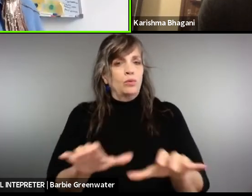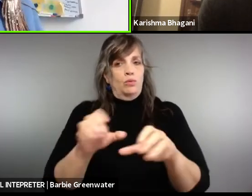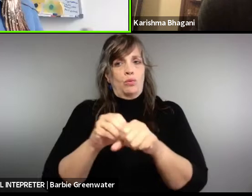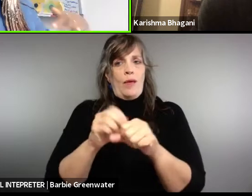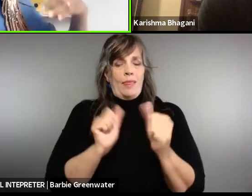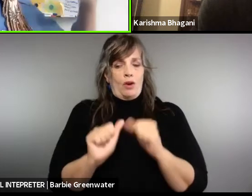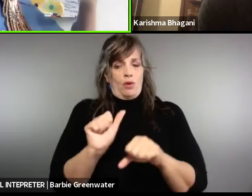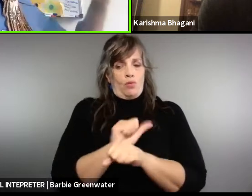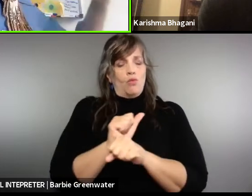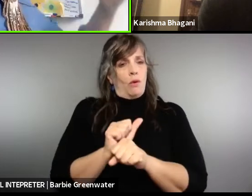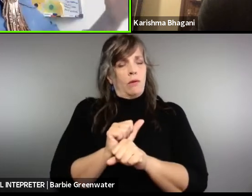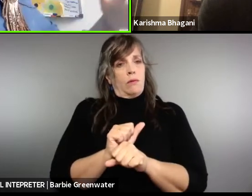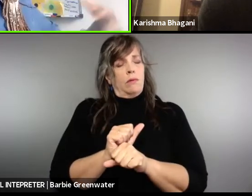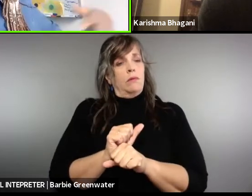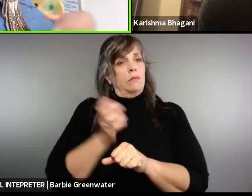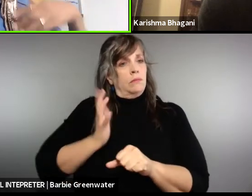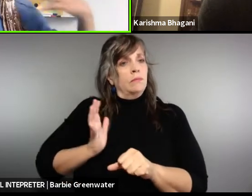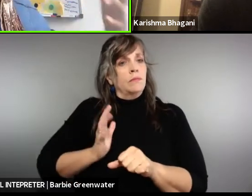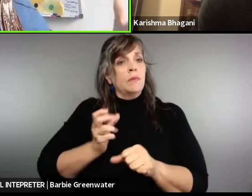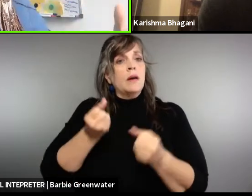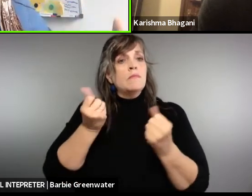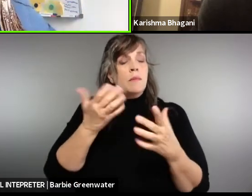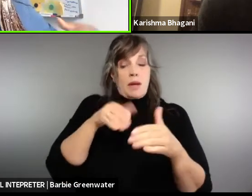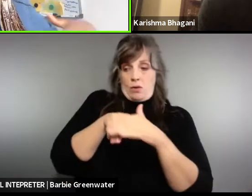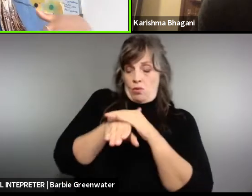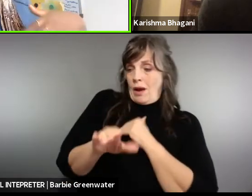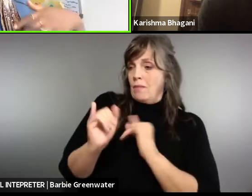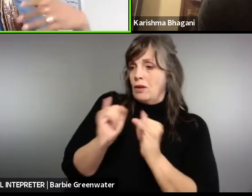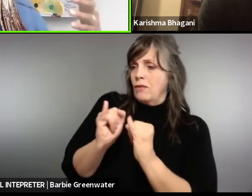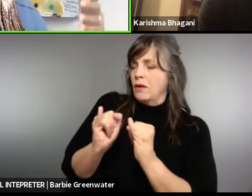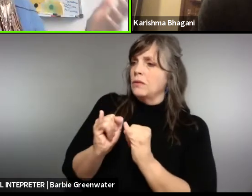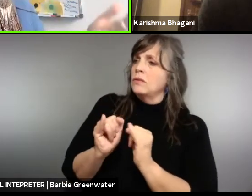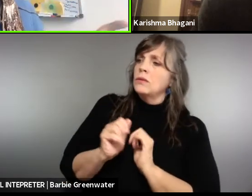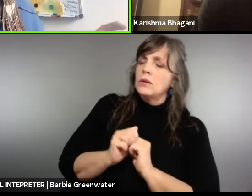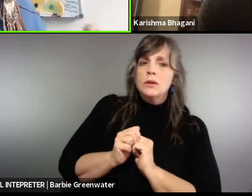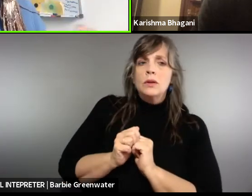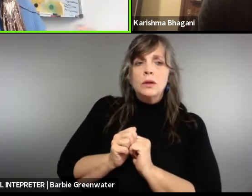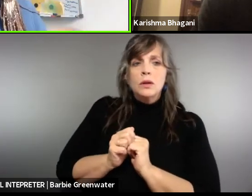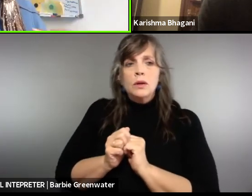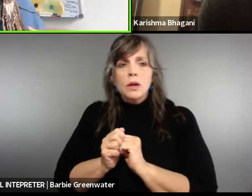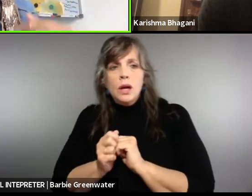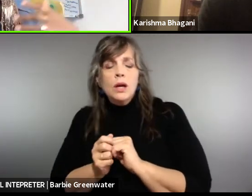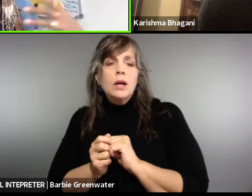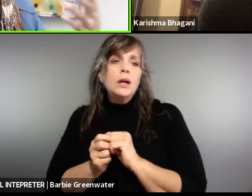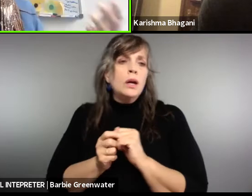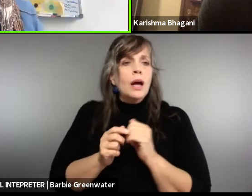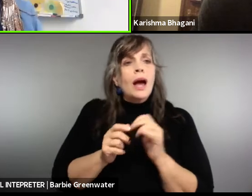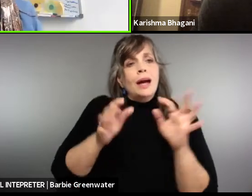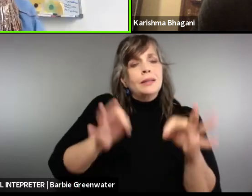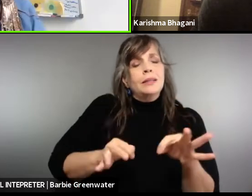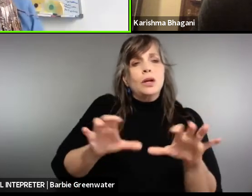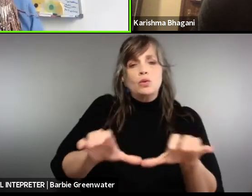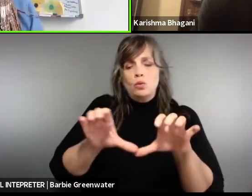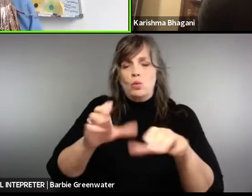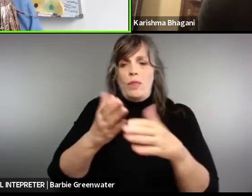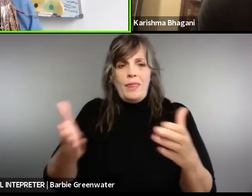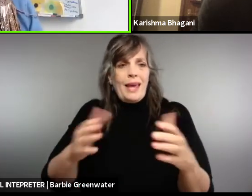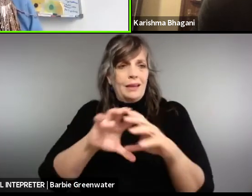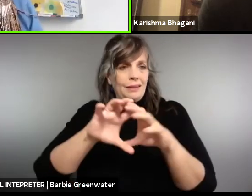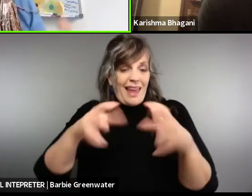Many people that were coming for interviews, had sort of resorted to doing things in the canon most people things that didn't particularly excite them